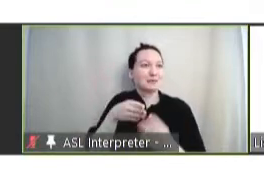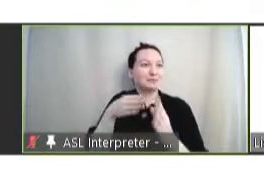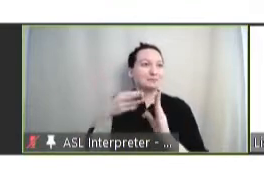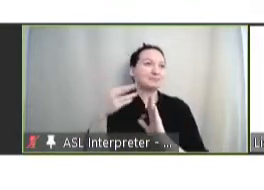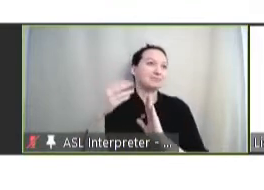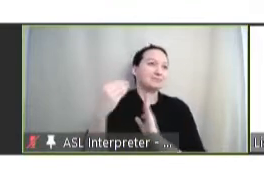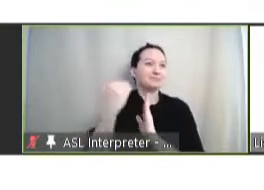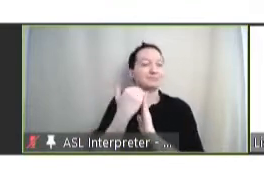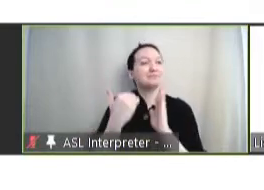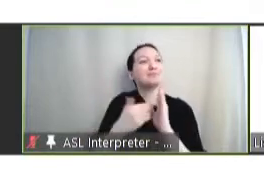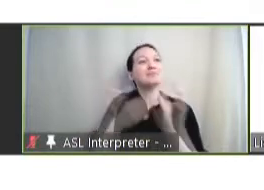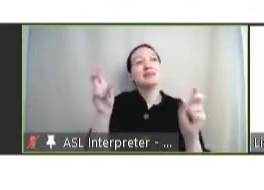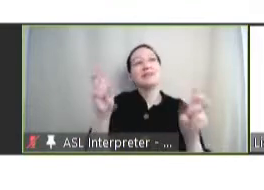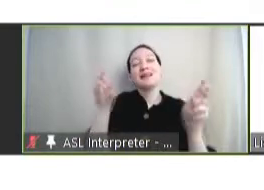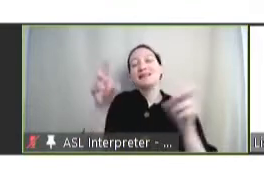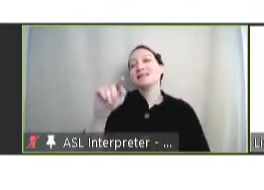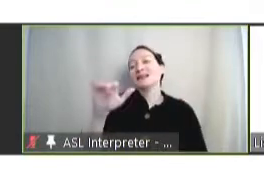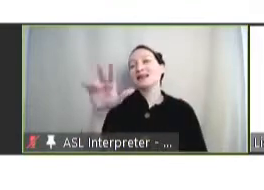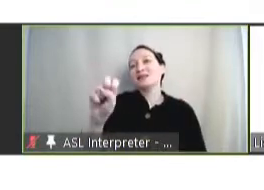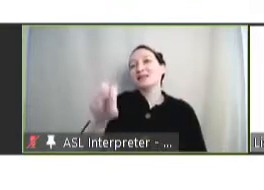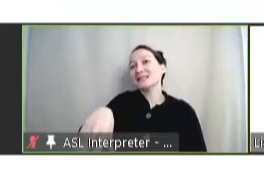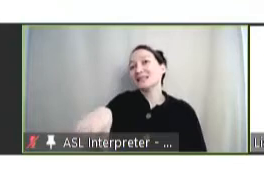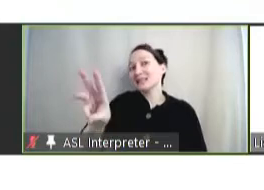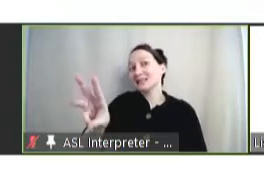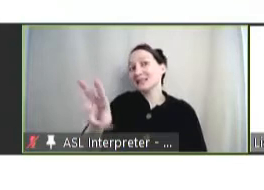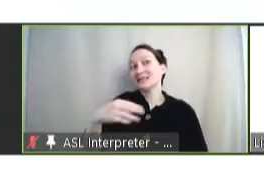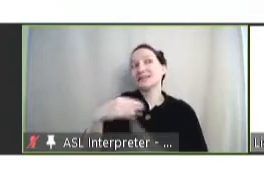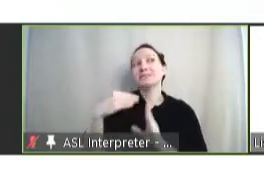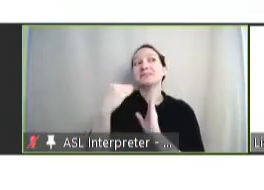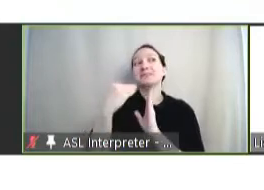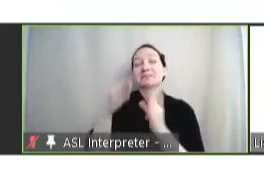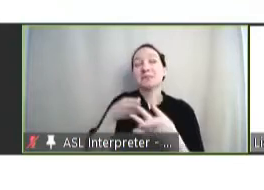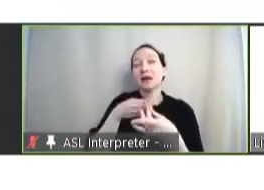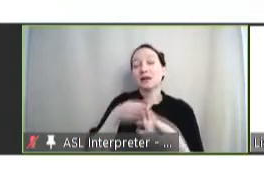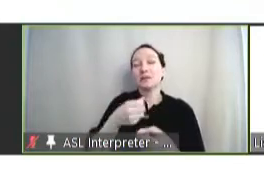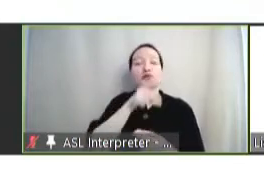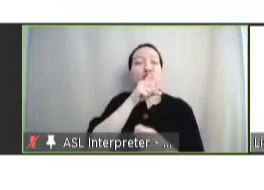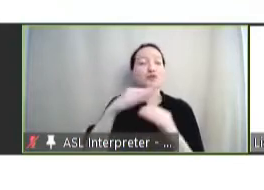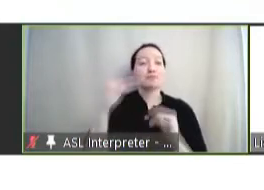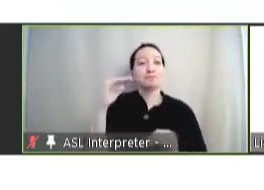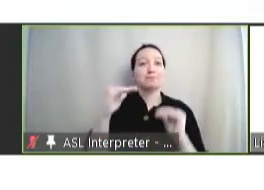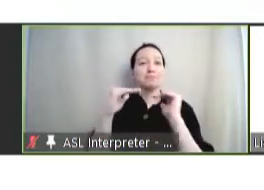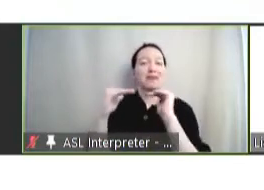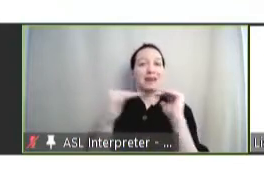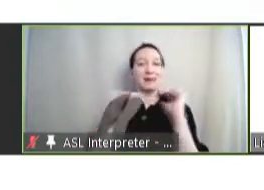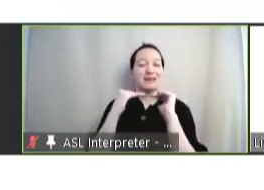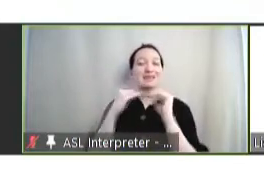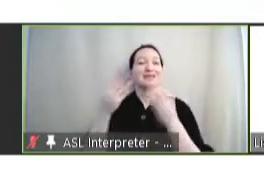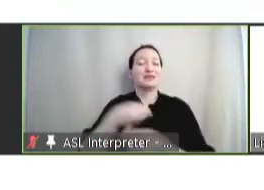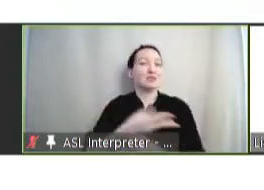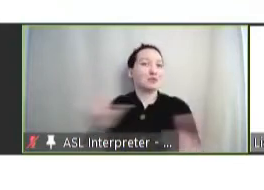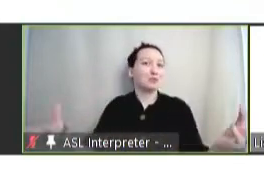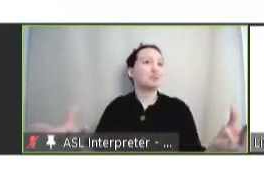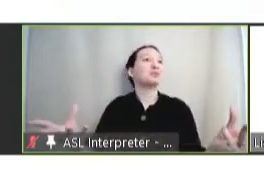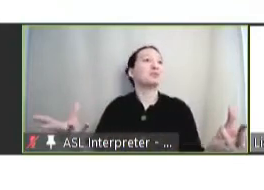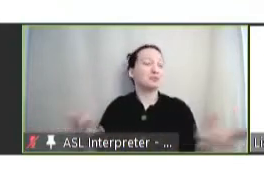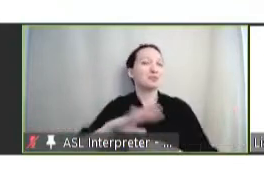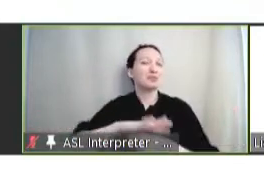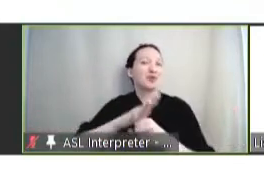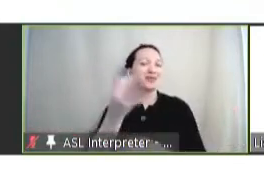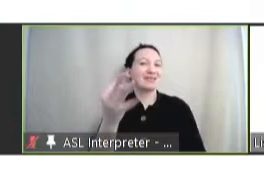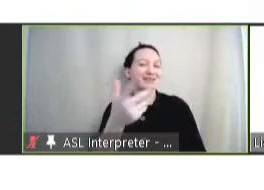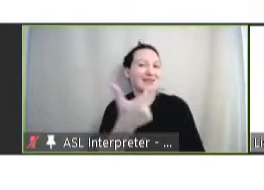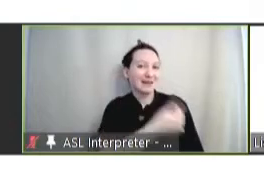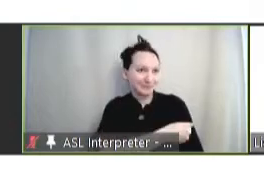entitled Title VI guidance to ensure equity in the distribution of COVID-19 vaccines.